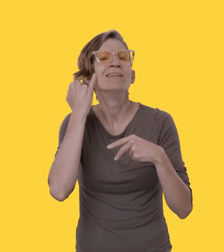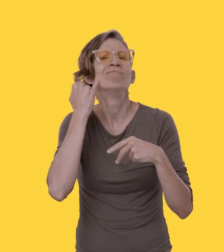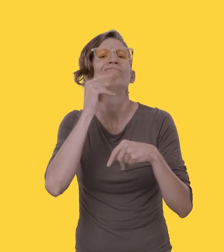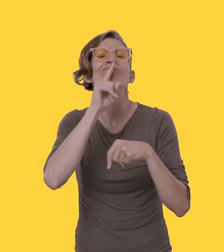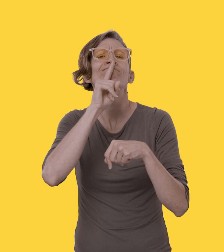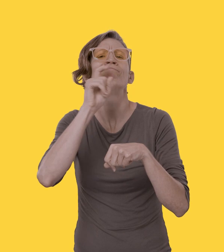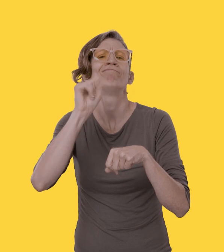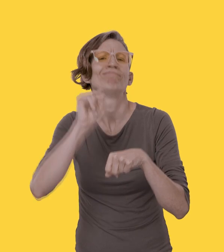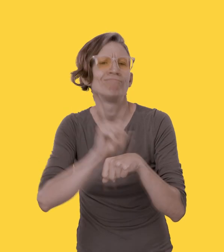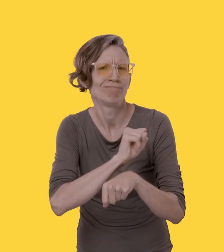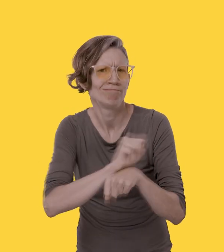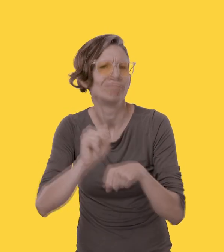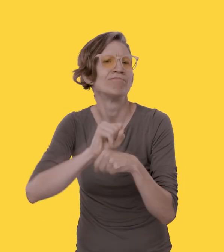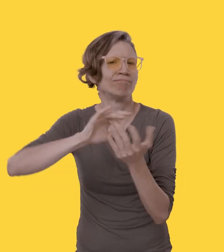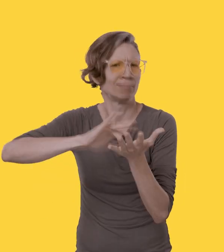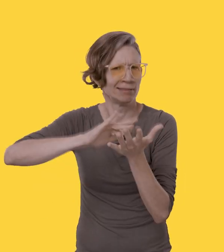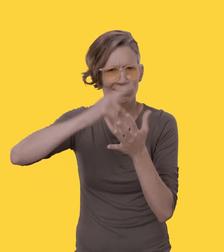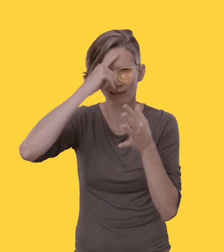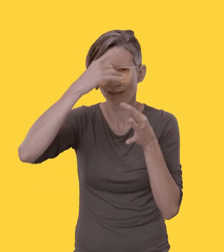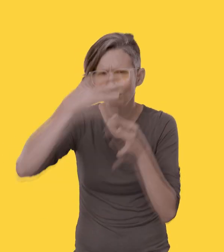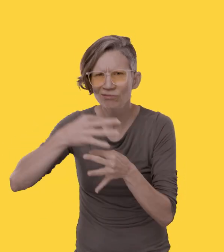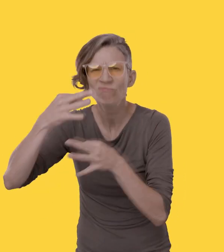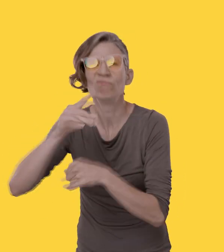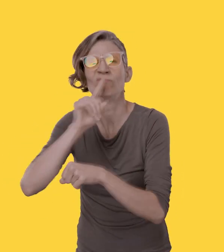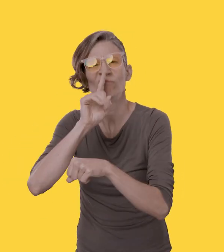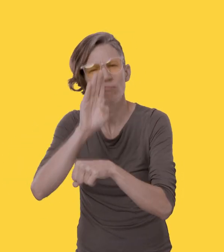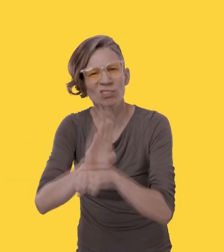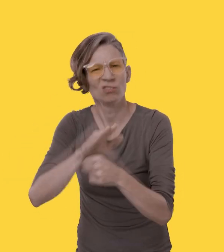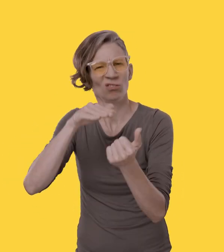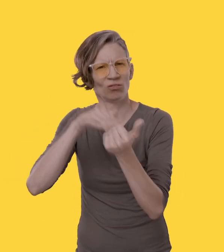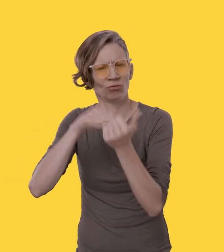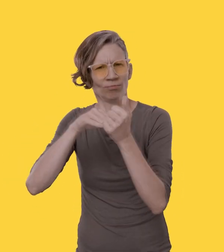The second criteria really is whether or not it requires medical decision making.